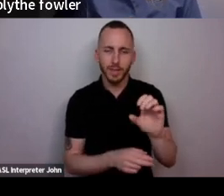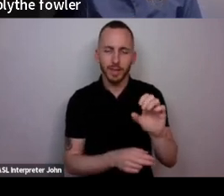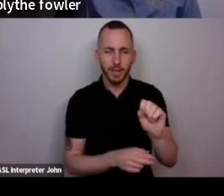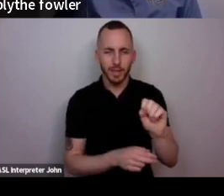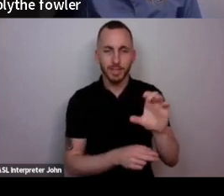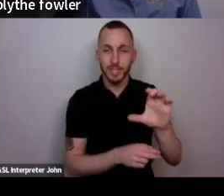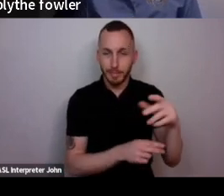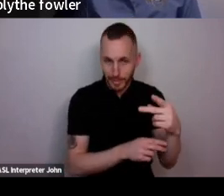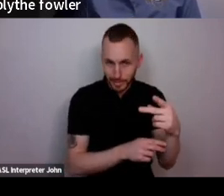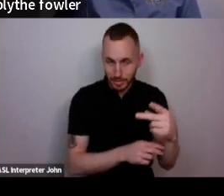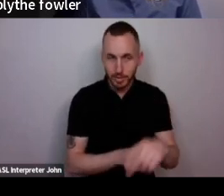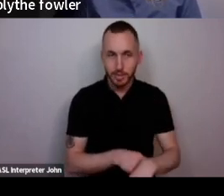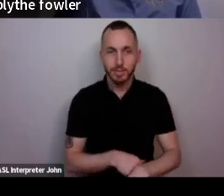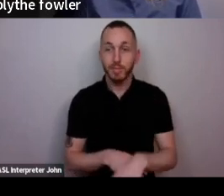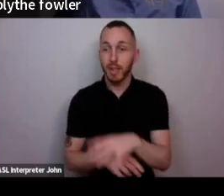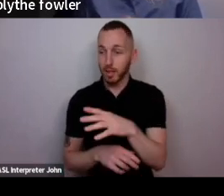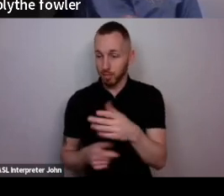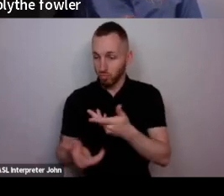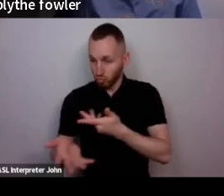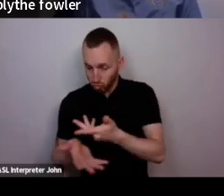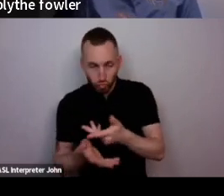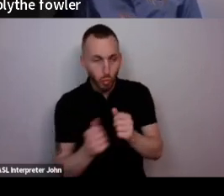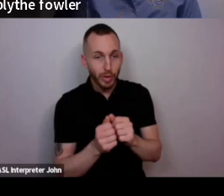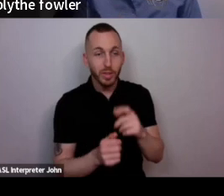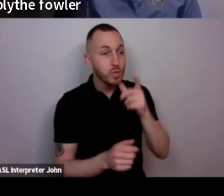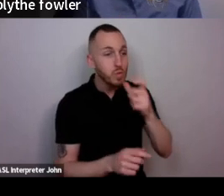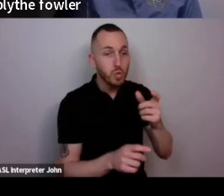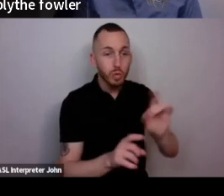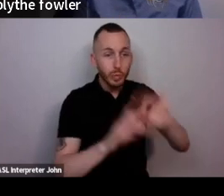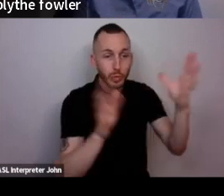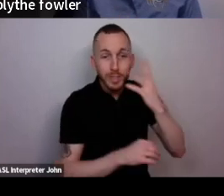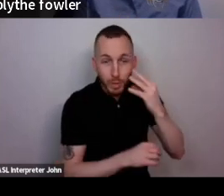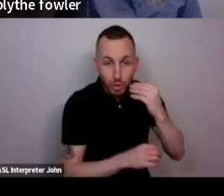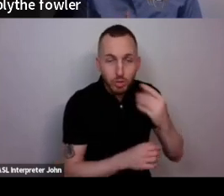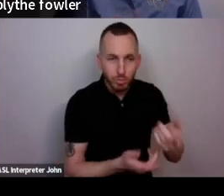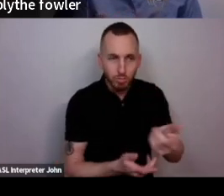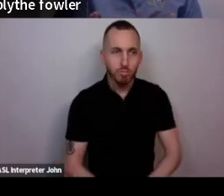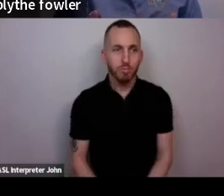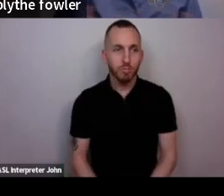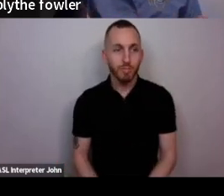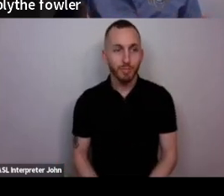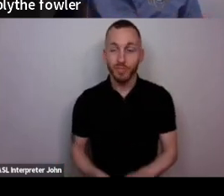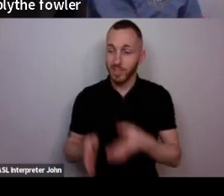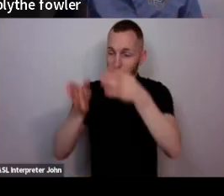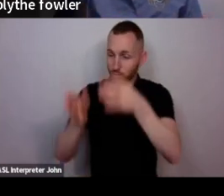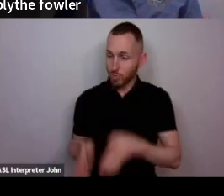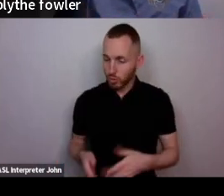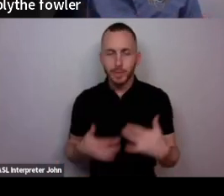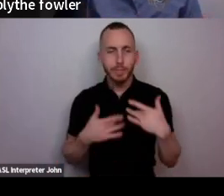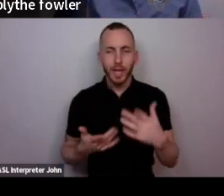and impacted people. Chaplains often serve as disaster spiritual care providers.